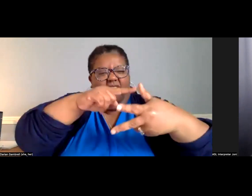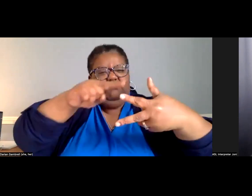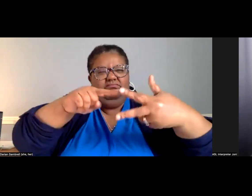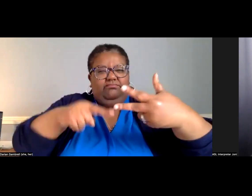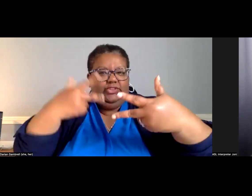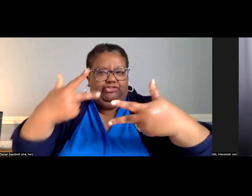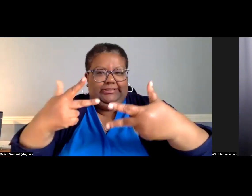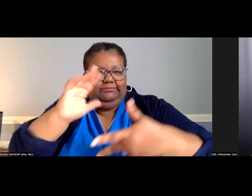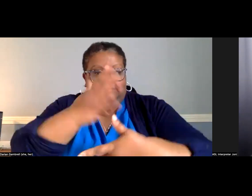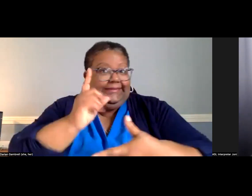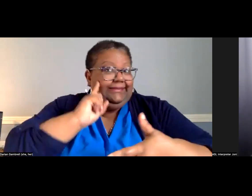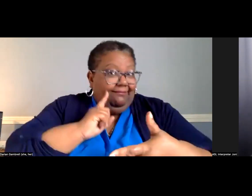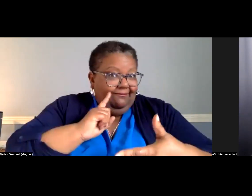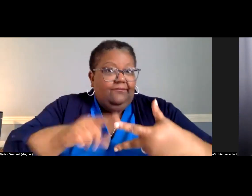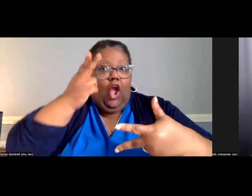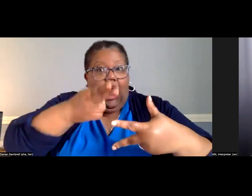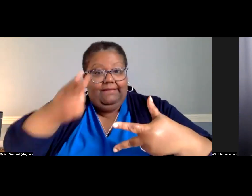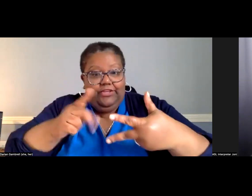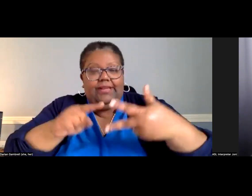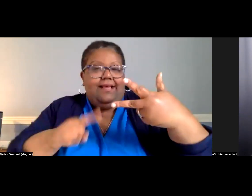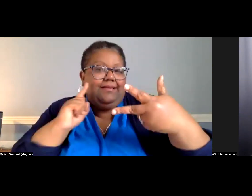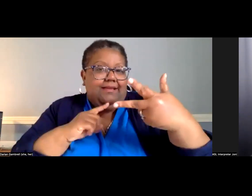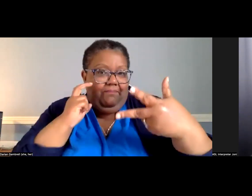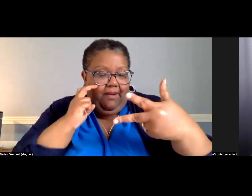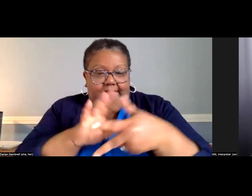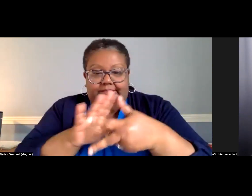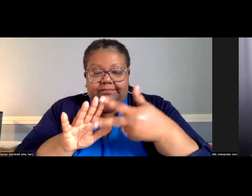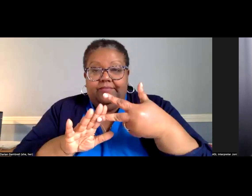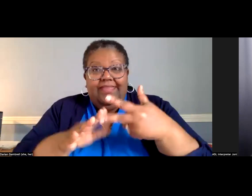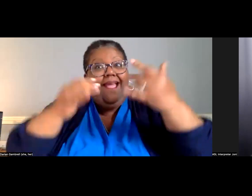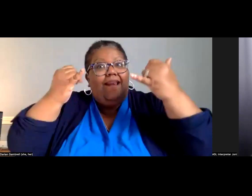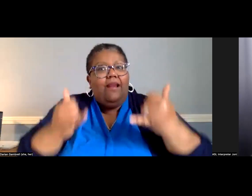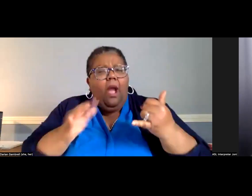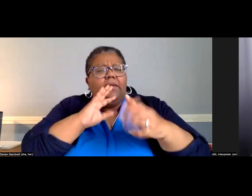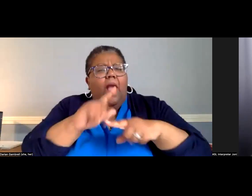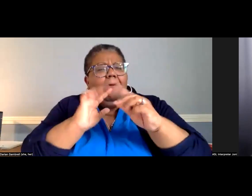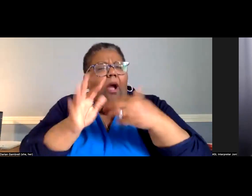with the correct lighting. so that's a little bit about of the three different populations that we